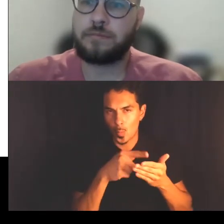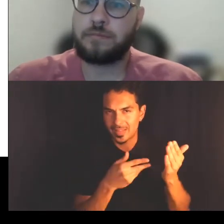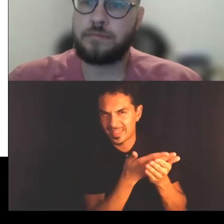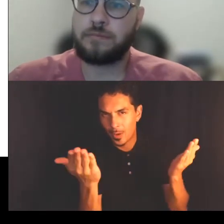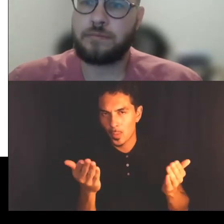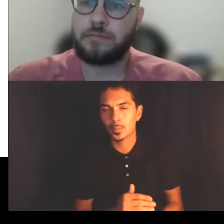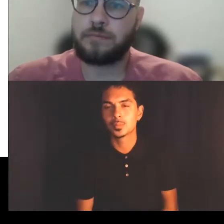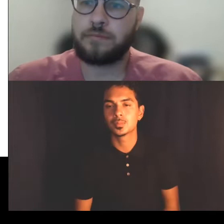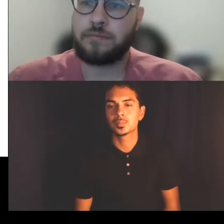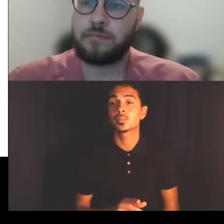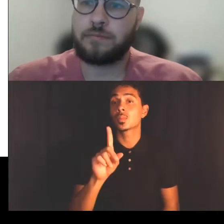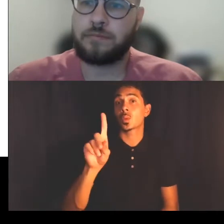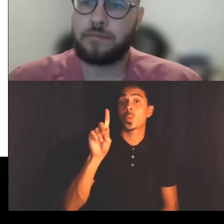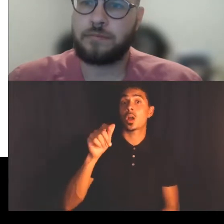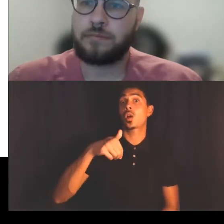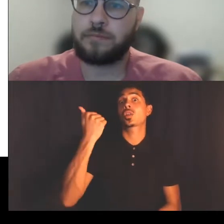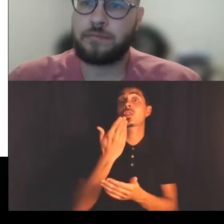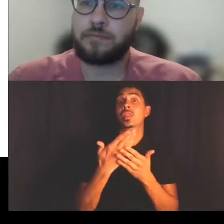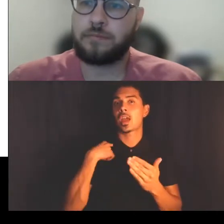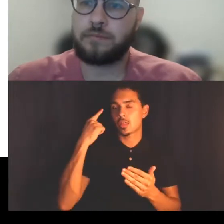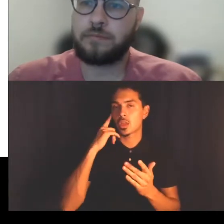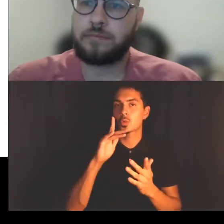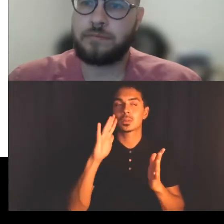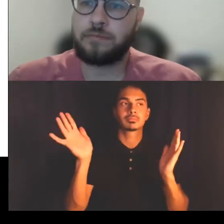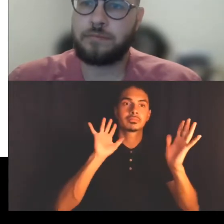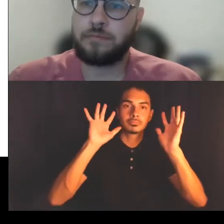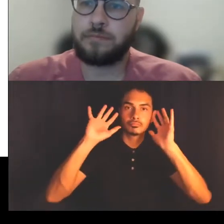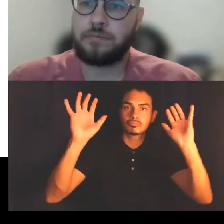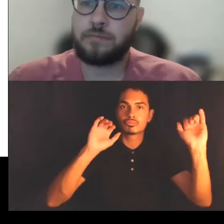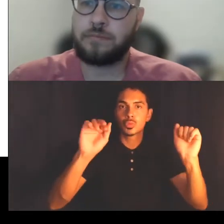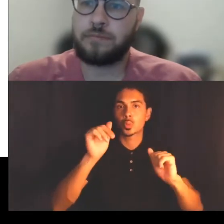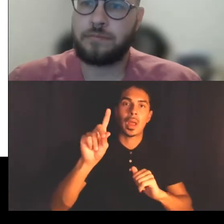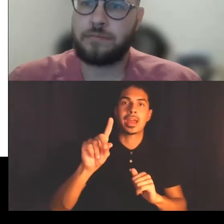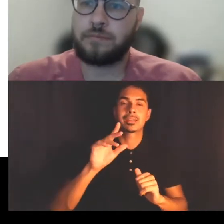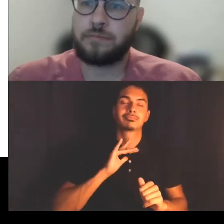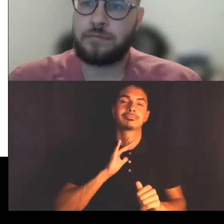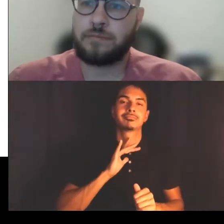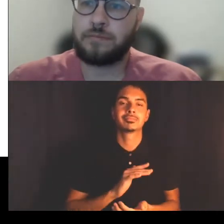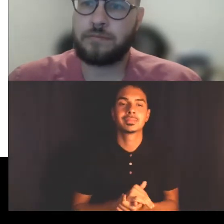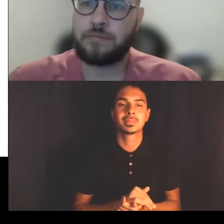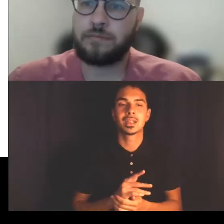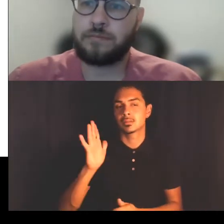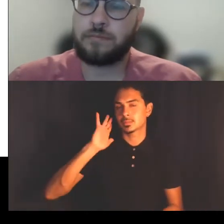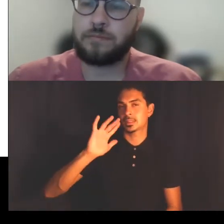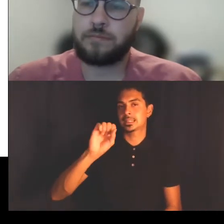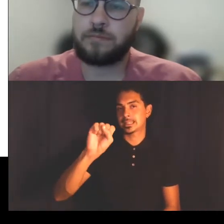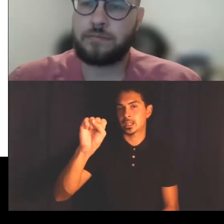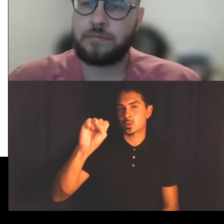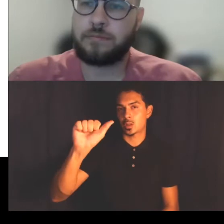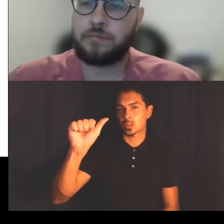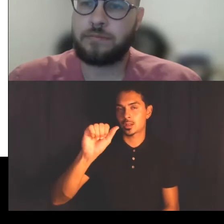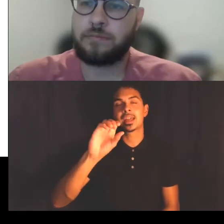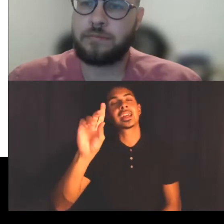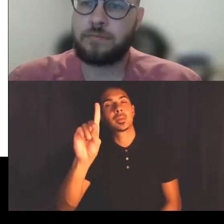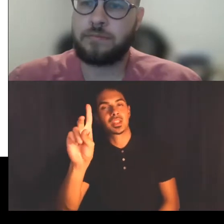One of the other things that I thought was really rad when I used to do sexual assault and domestic violence work,